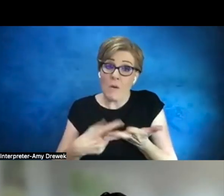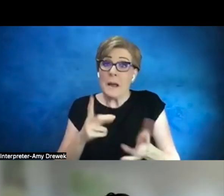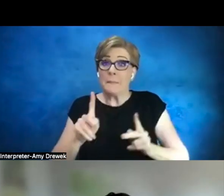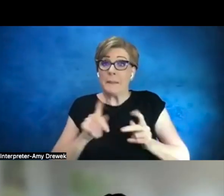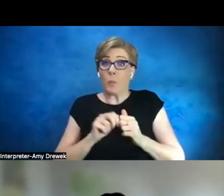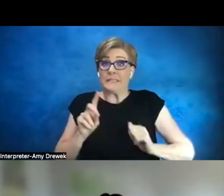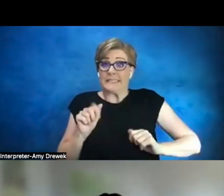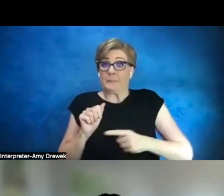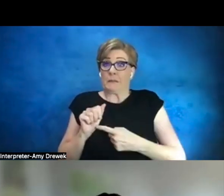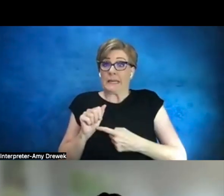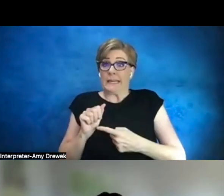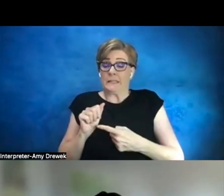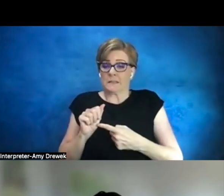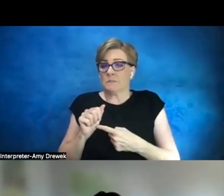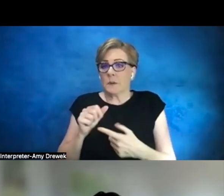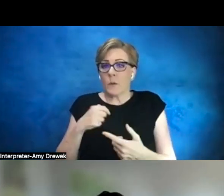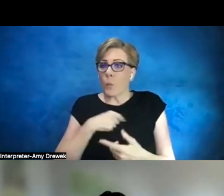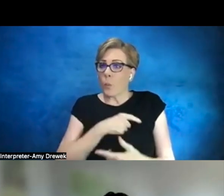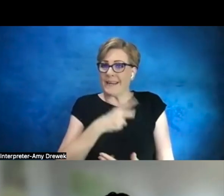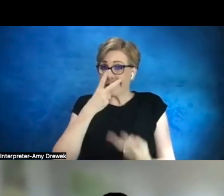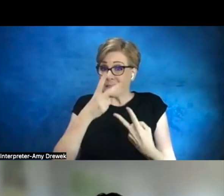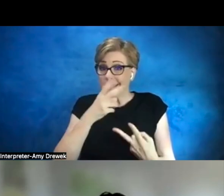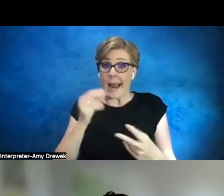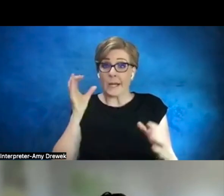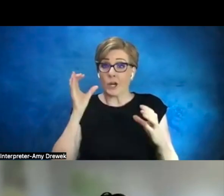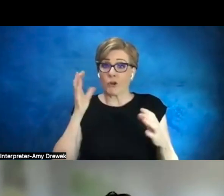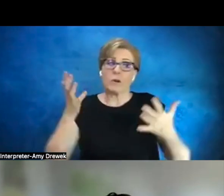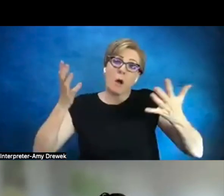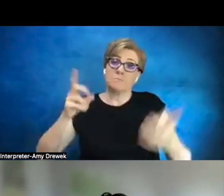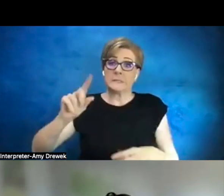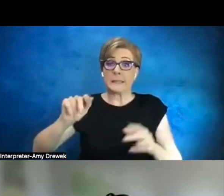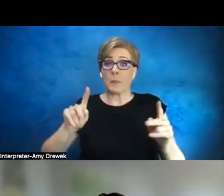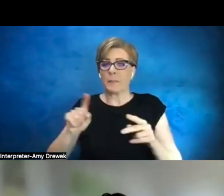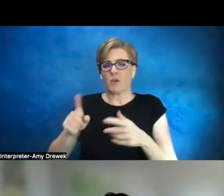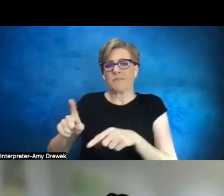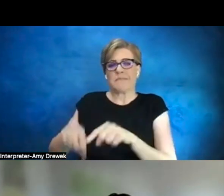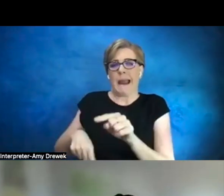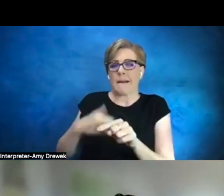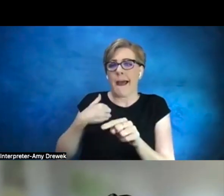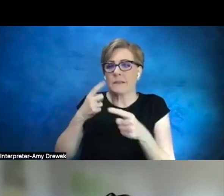overt and subtle that we do not have the ability to have a successful career and reach our goals,